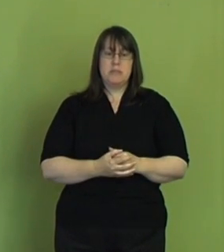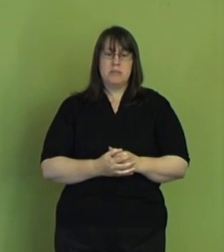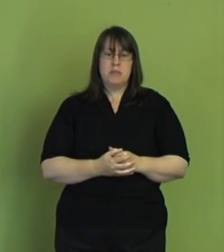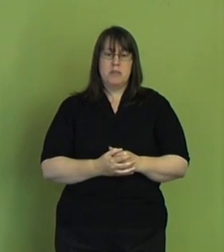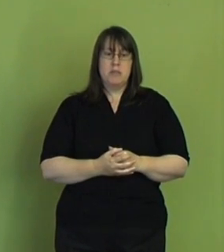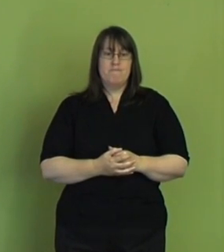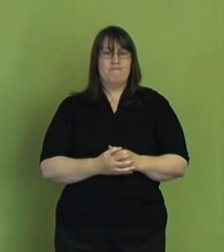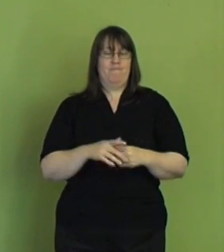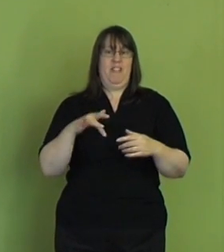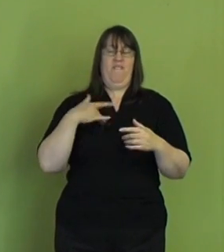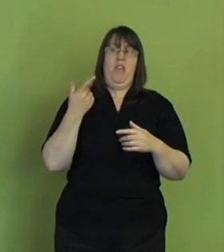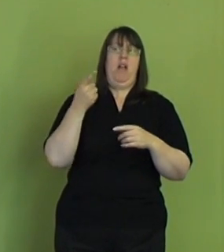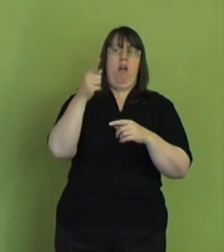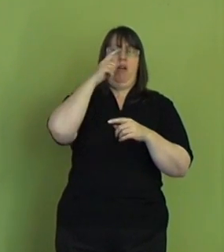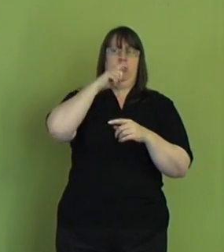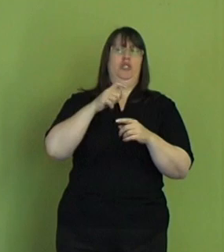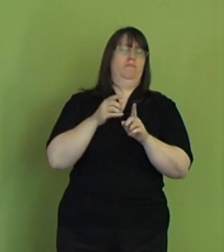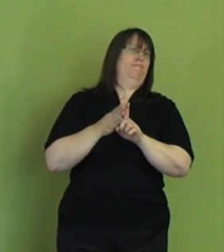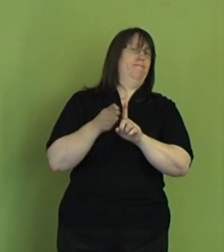betrayal,